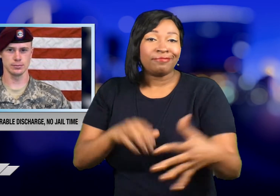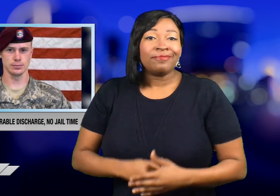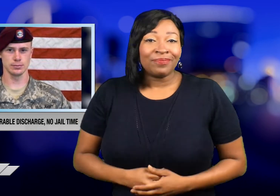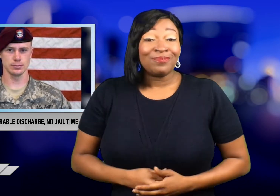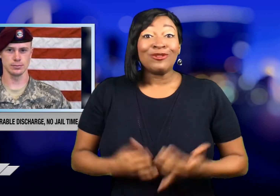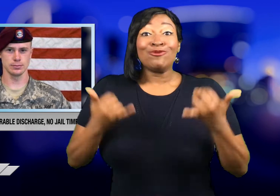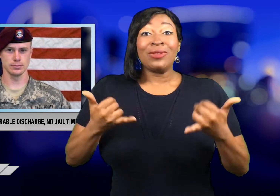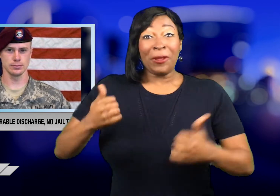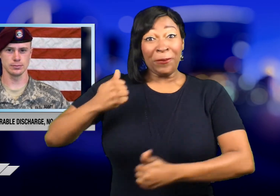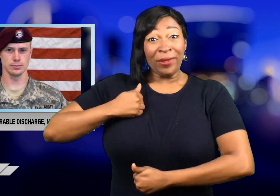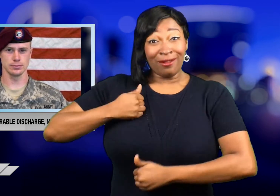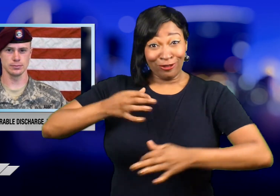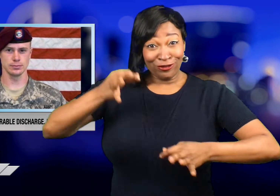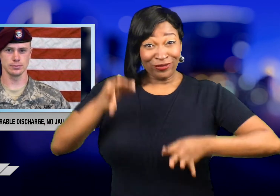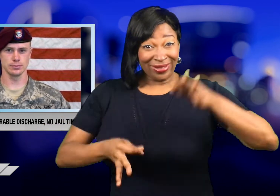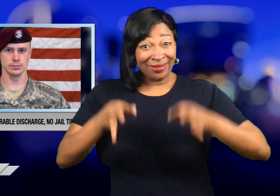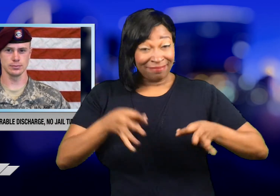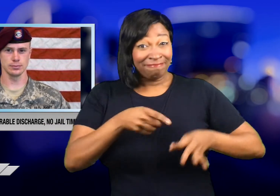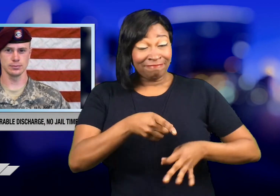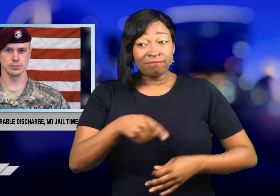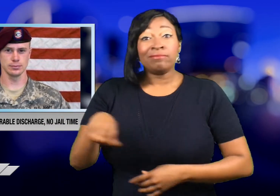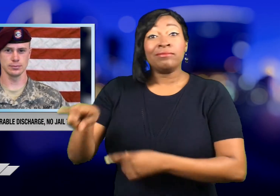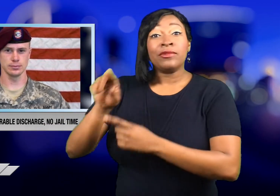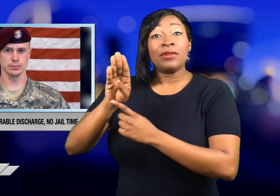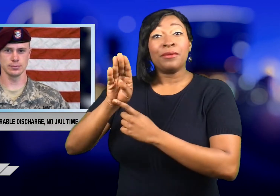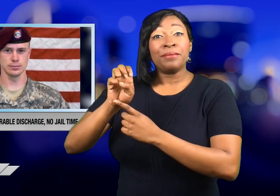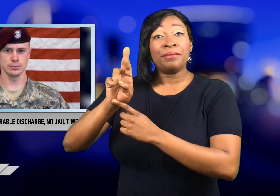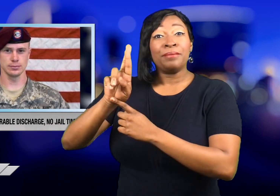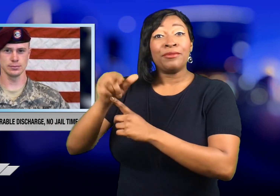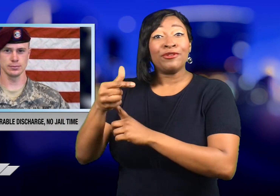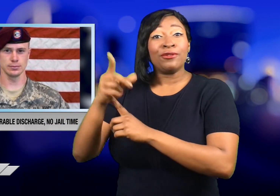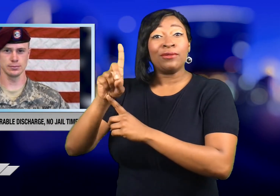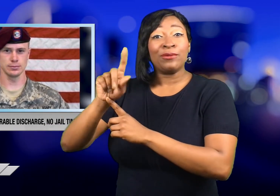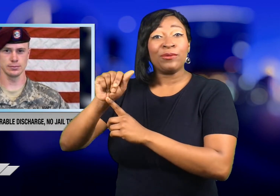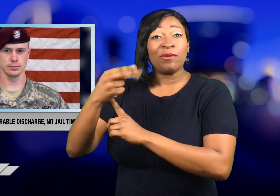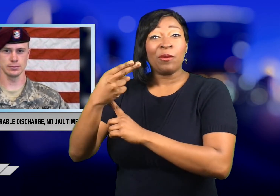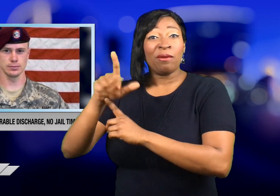Today a military judge sentenced Bergdahl.